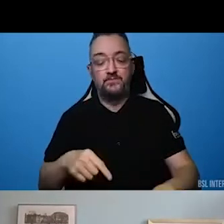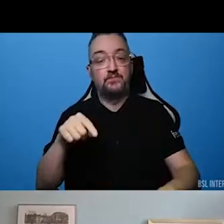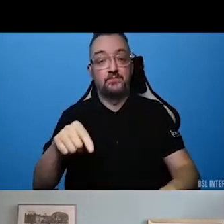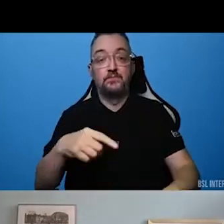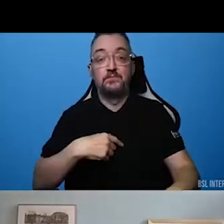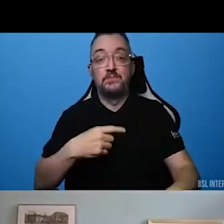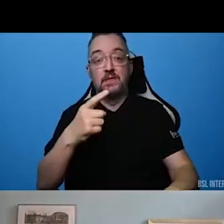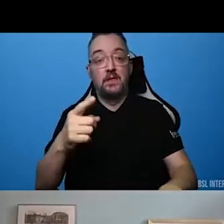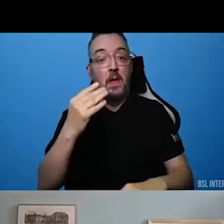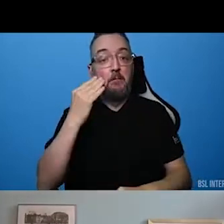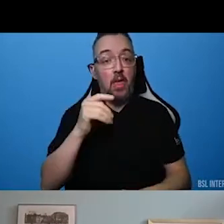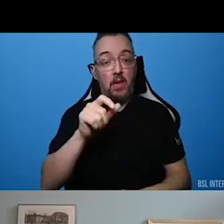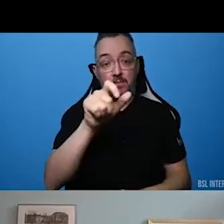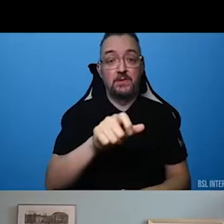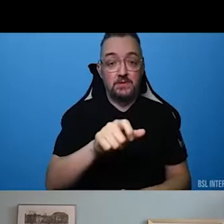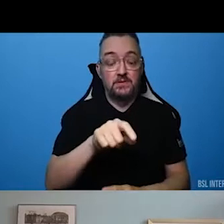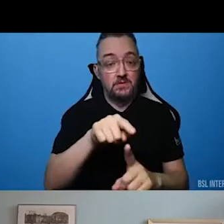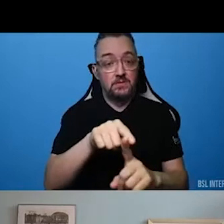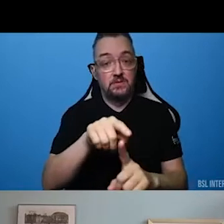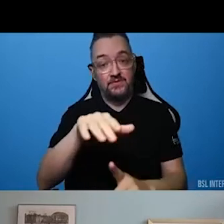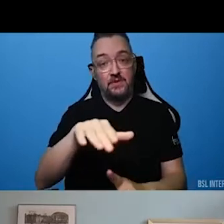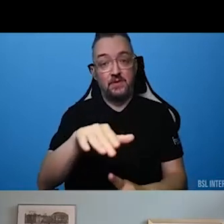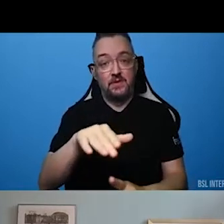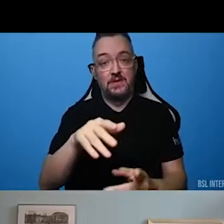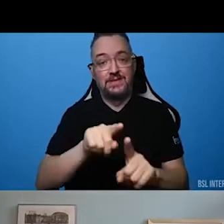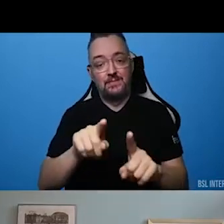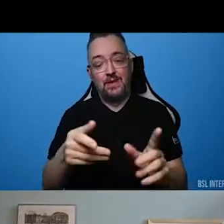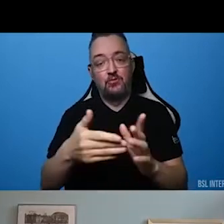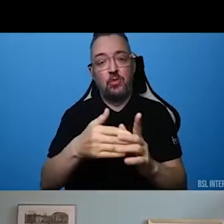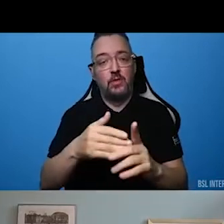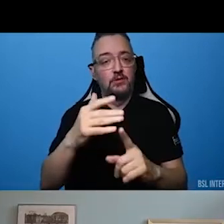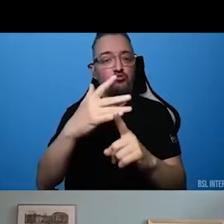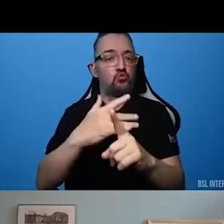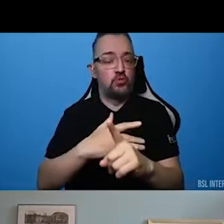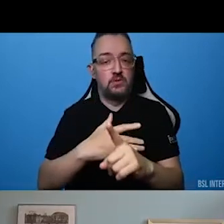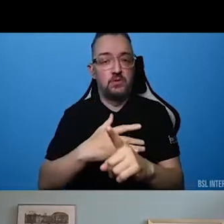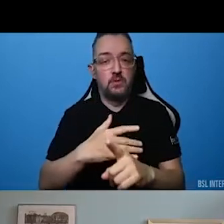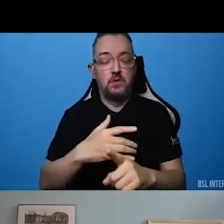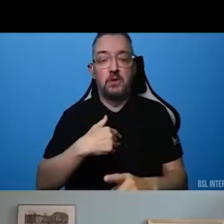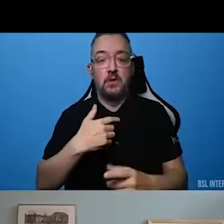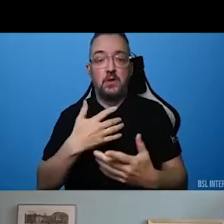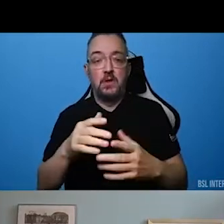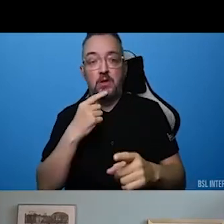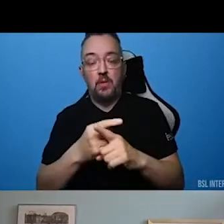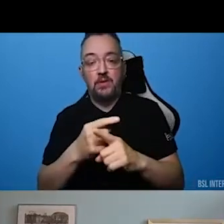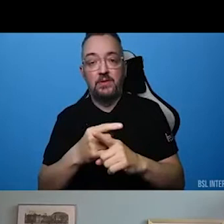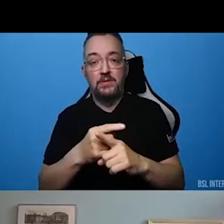that the black figure here also seems to add to the allegorical meanings. If we consider the dimensions of the scene as a whole,